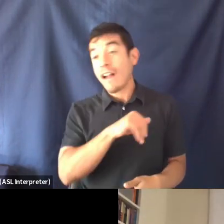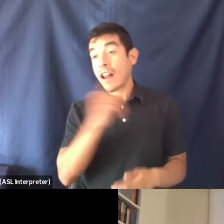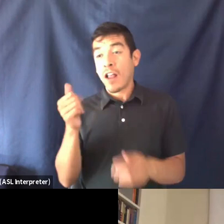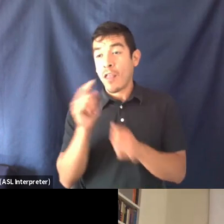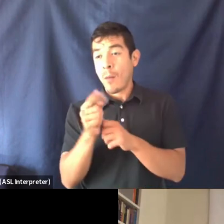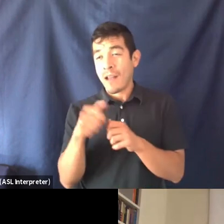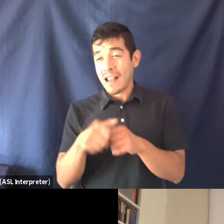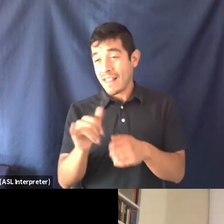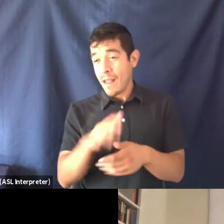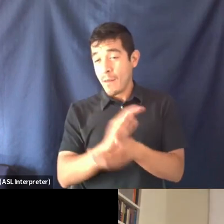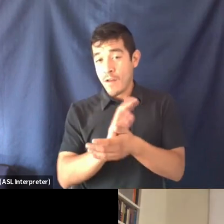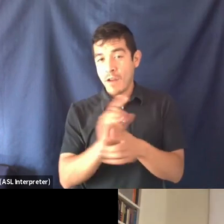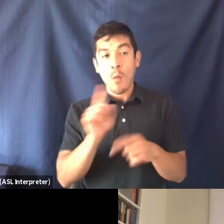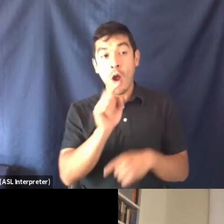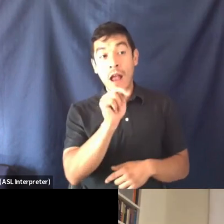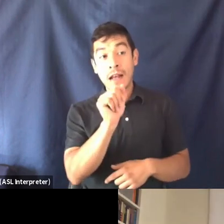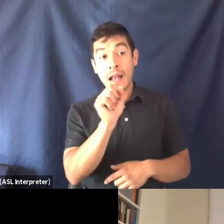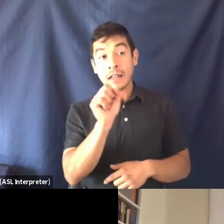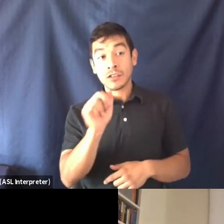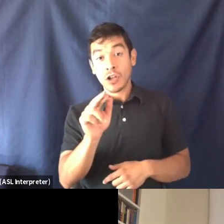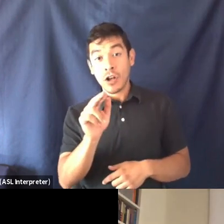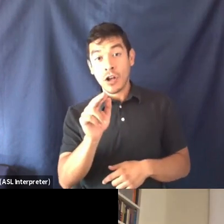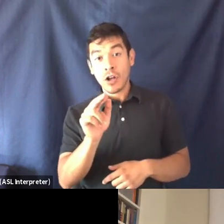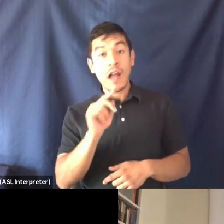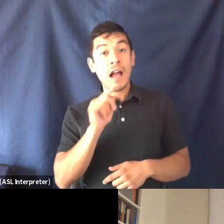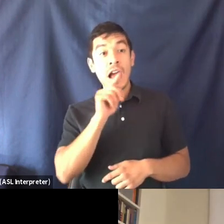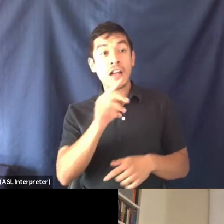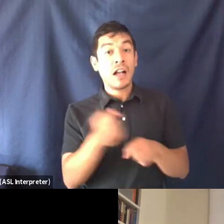Nazar not Zeytin like actually got hold of Pat.